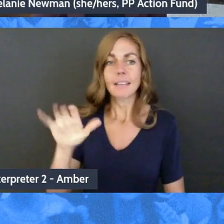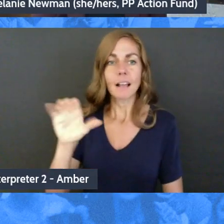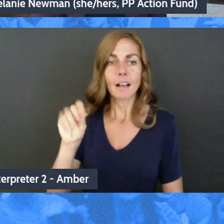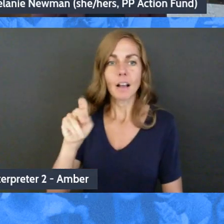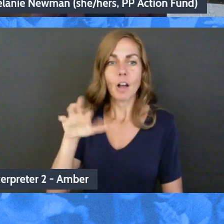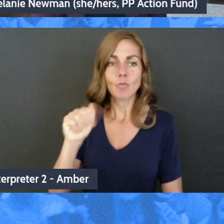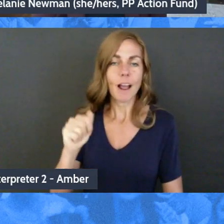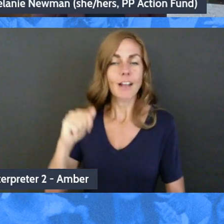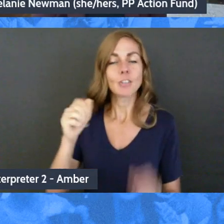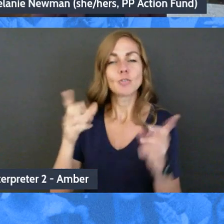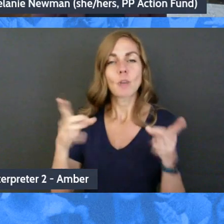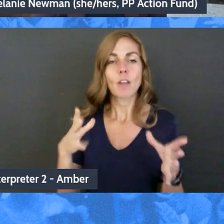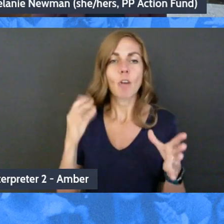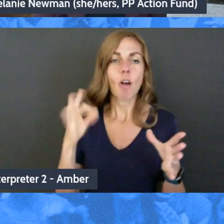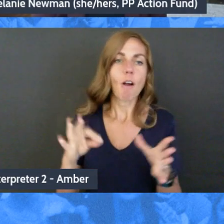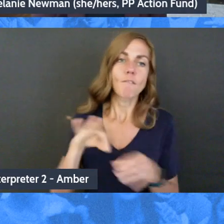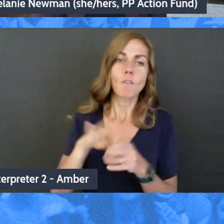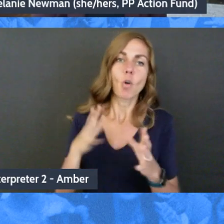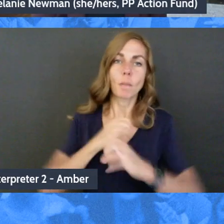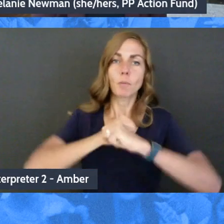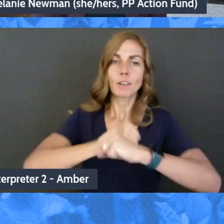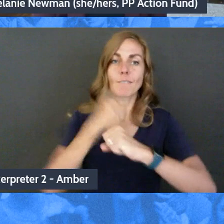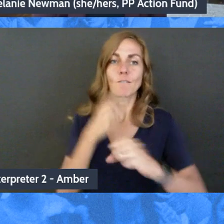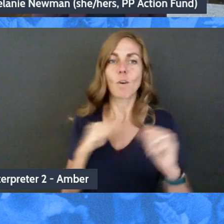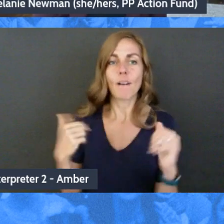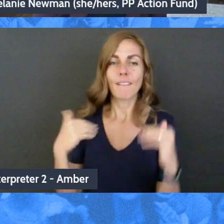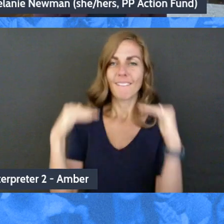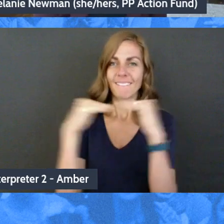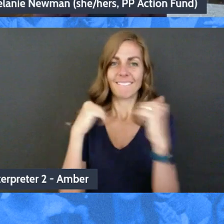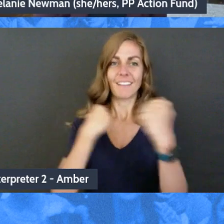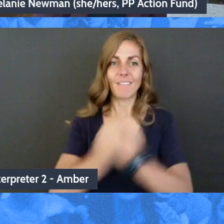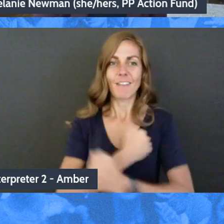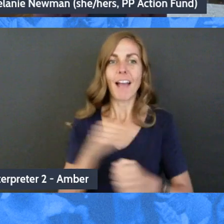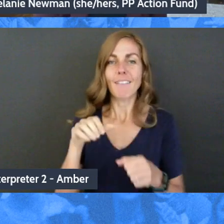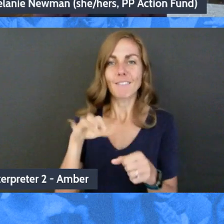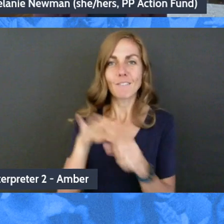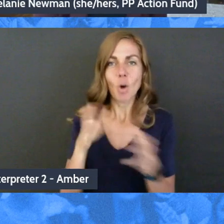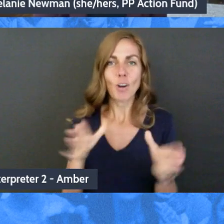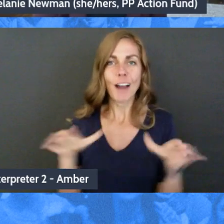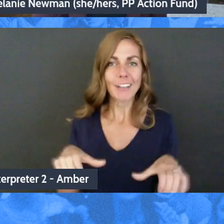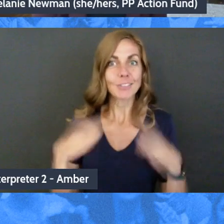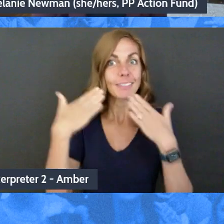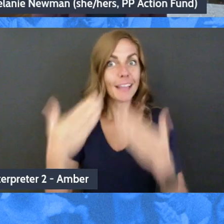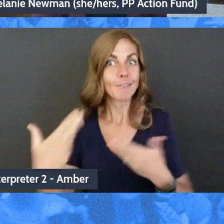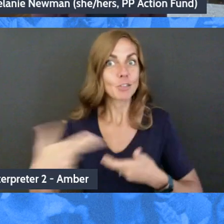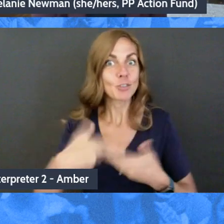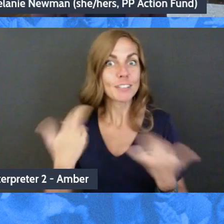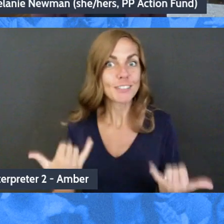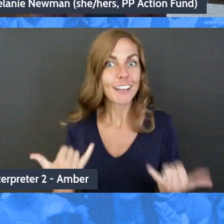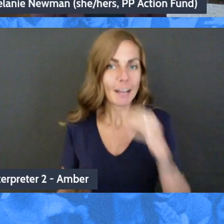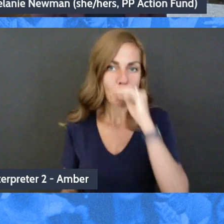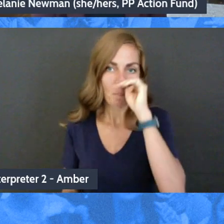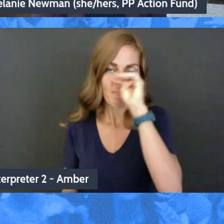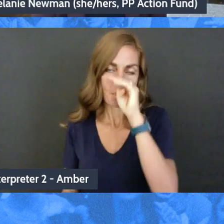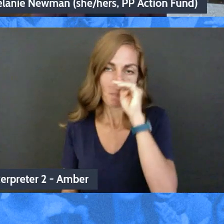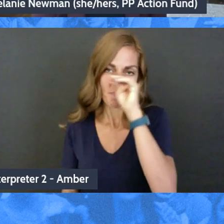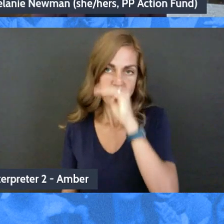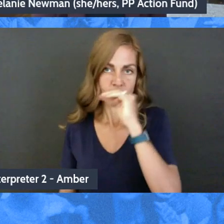for Fair Fight Action. Thank you all so much for joining me today. So as you know, we're in a challenging time,